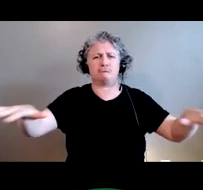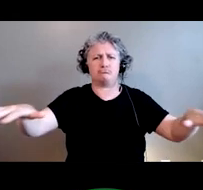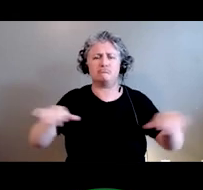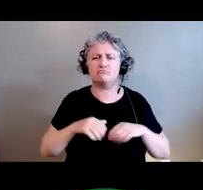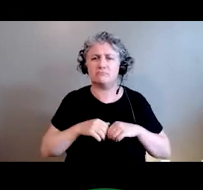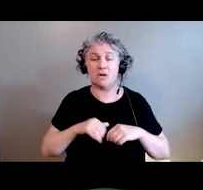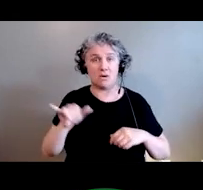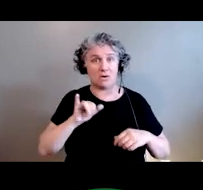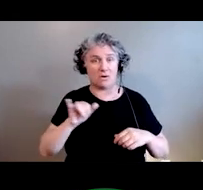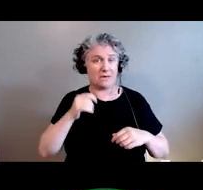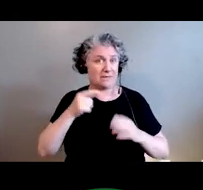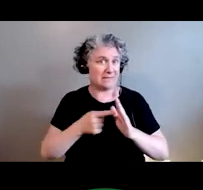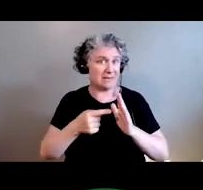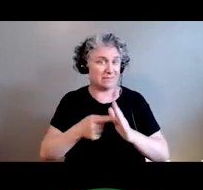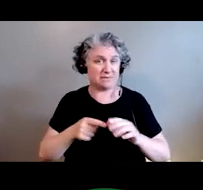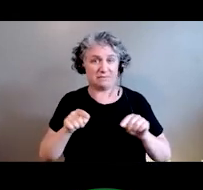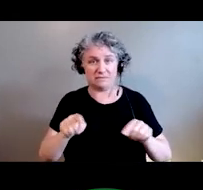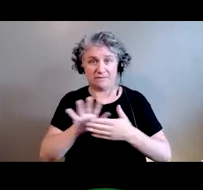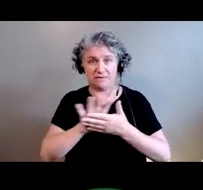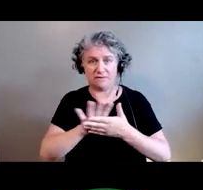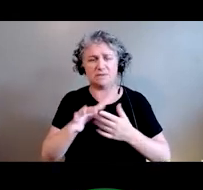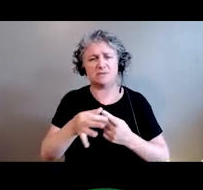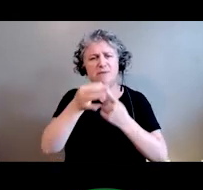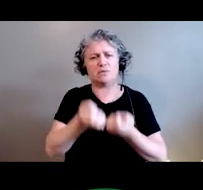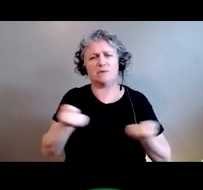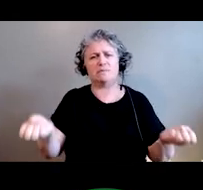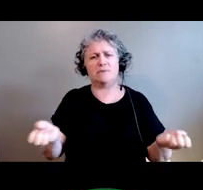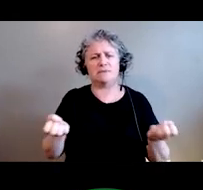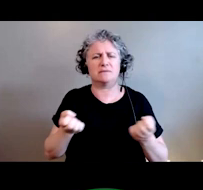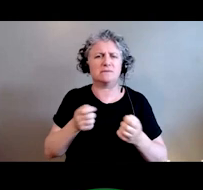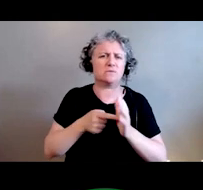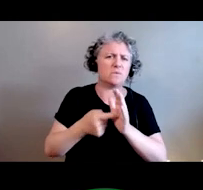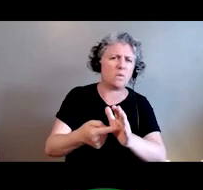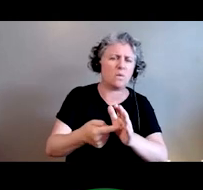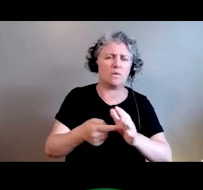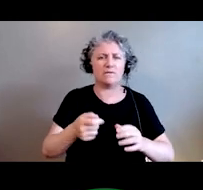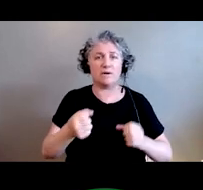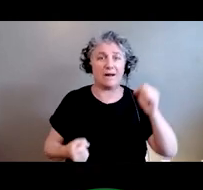equipment. For such activities in the park such as hiking, skiing, biking and paddle sports.